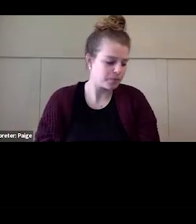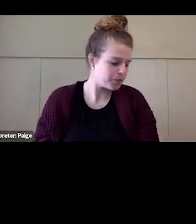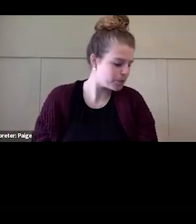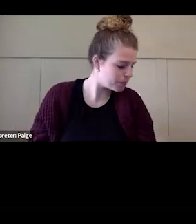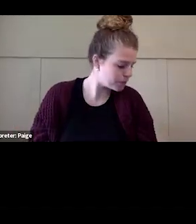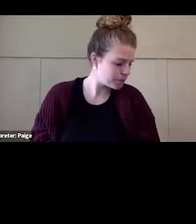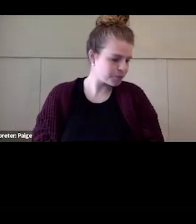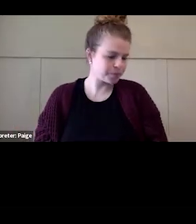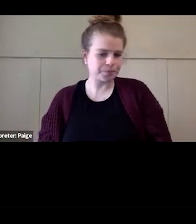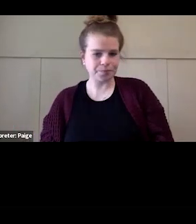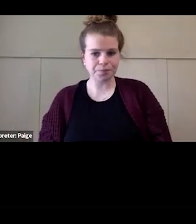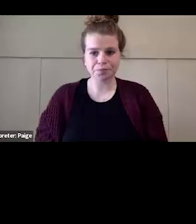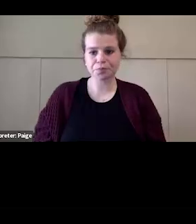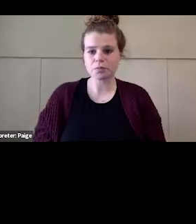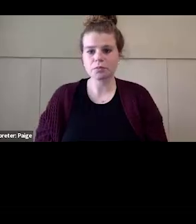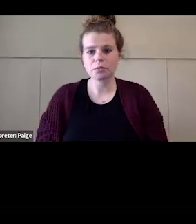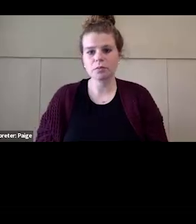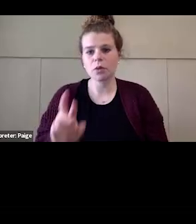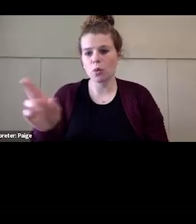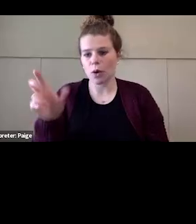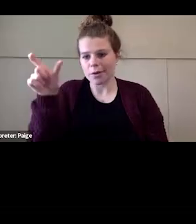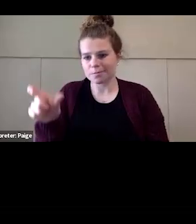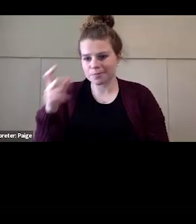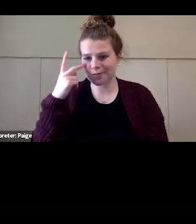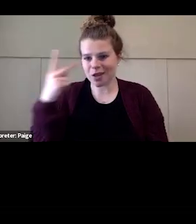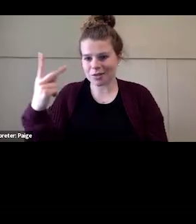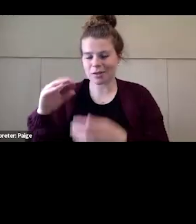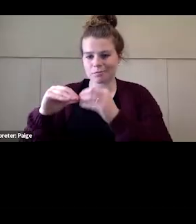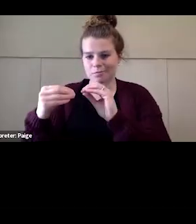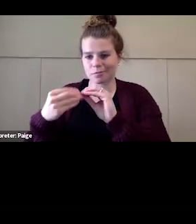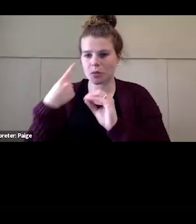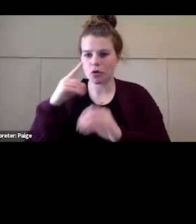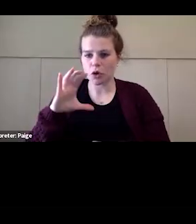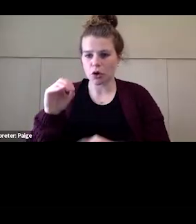And to the right, you can see the metrics. Similarly for our co-response team,